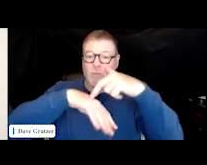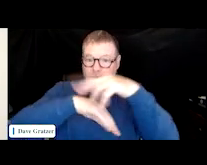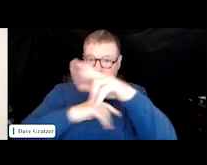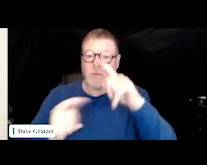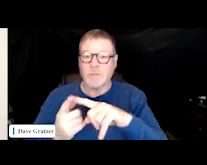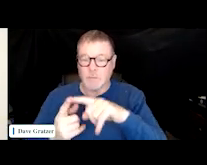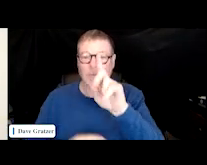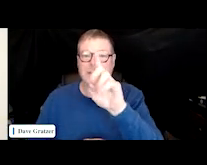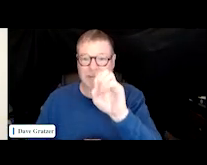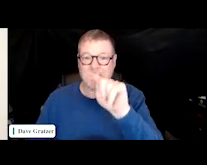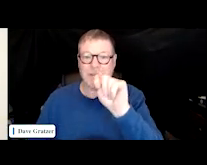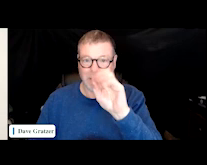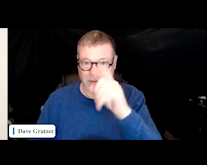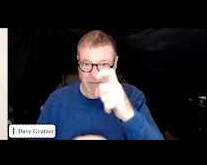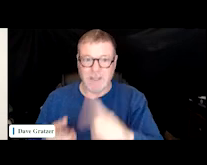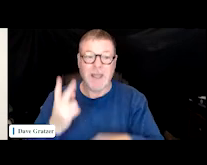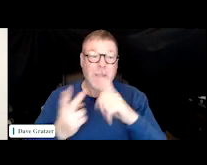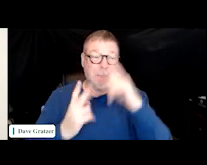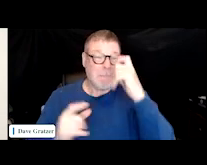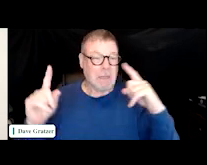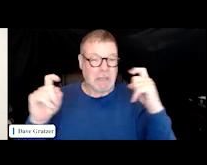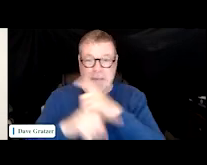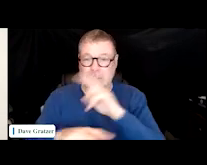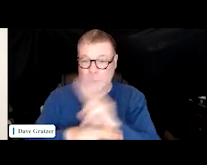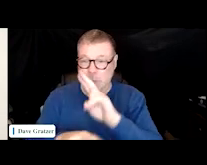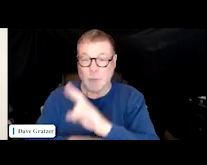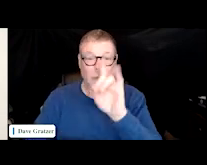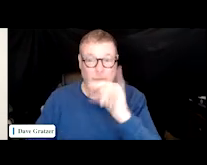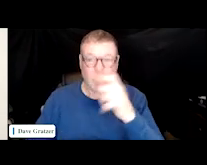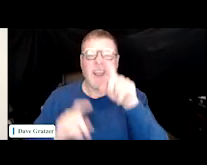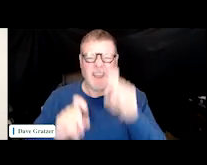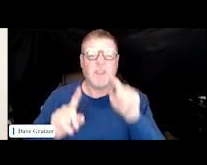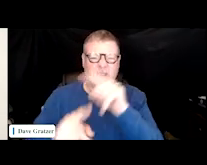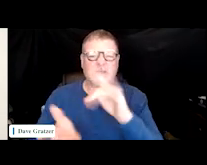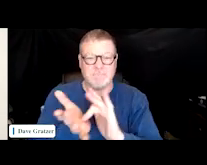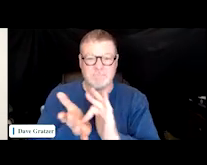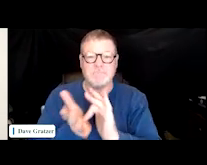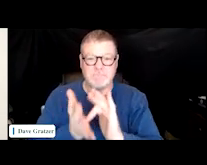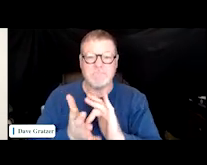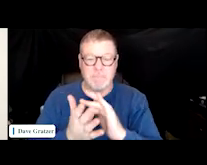Due to her complex drug use, we made it necessary for her to have a medical clearance prior to detox.